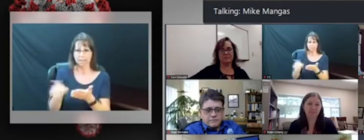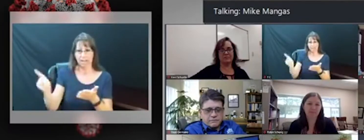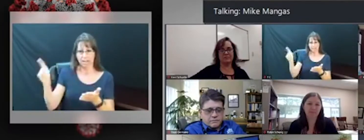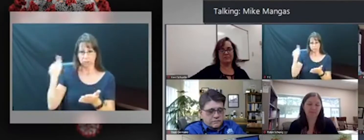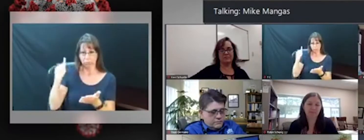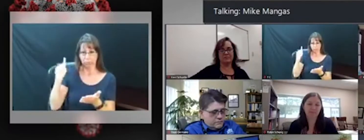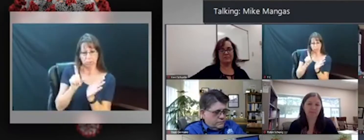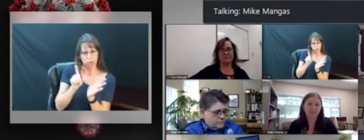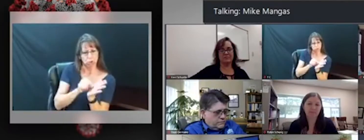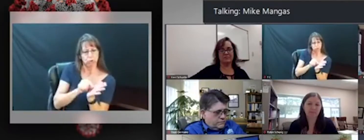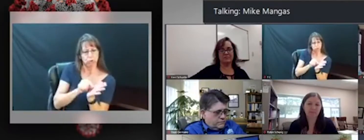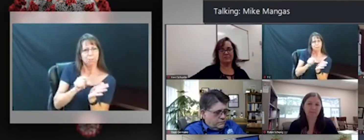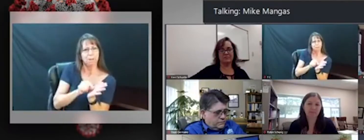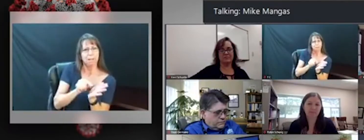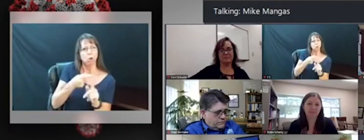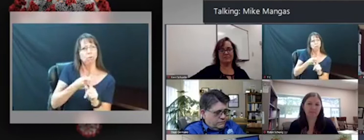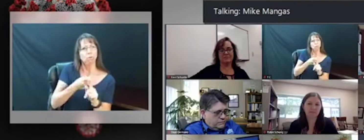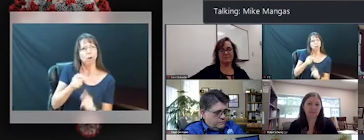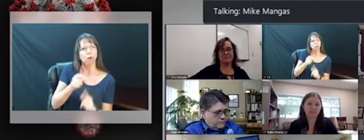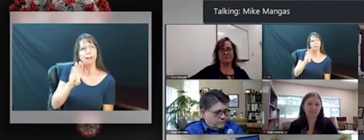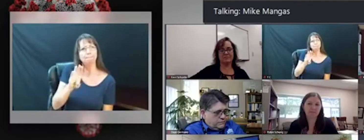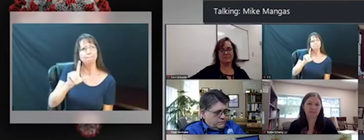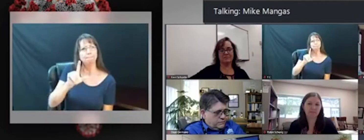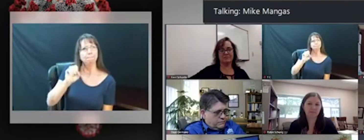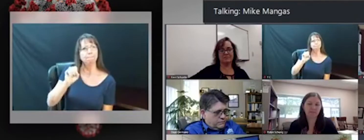are you concerned? How concerned are you for your personal safety?